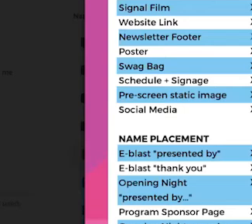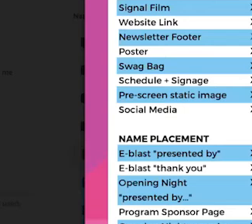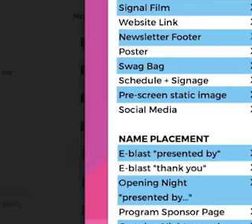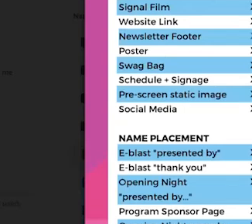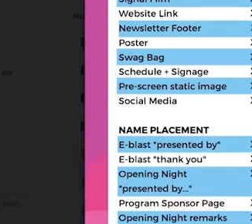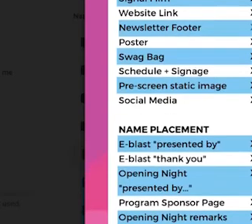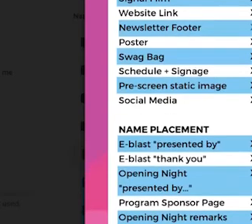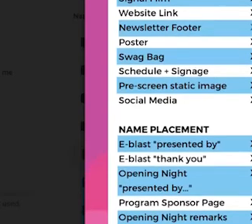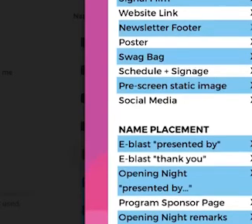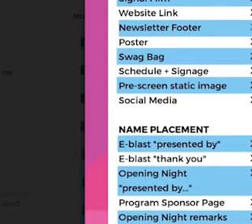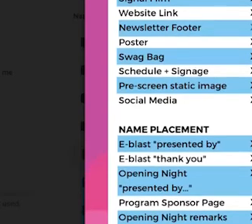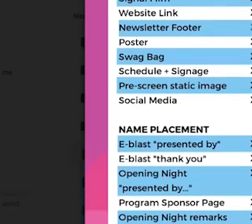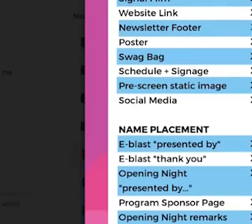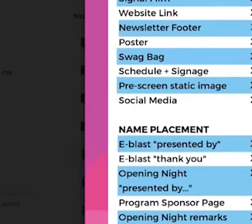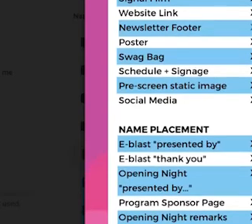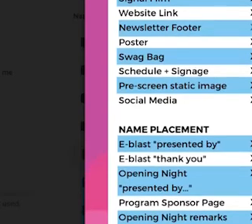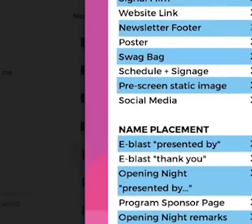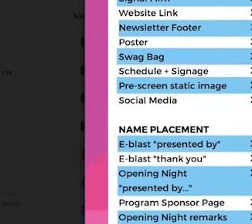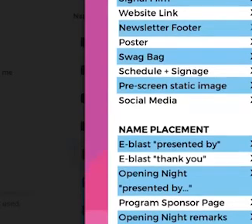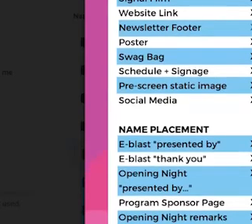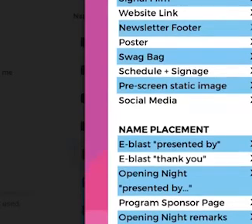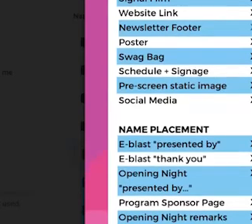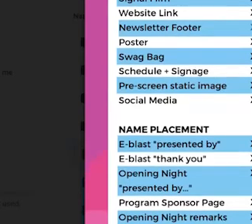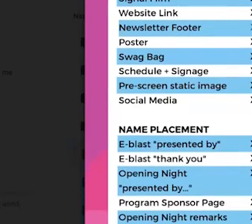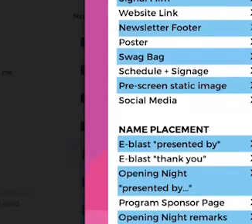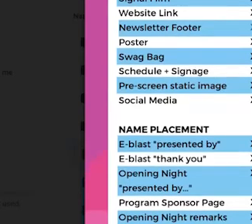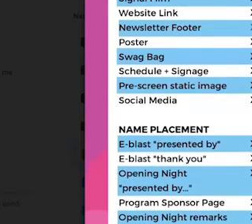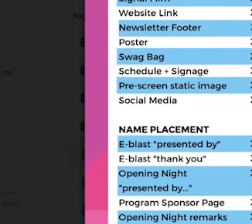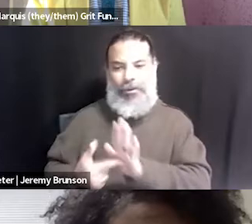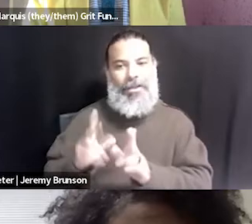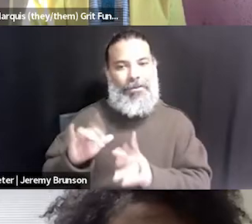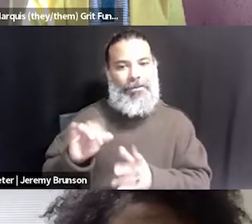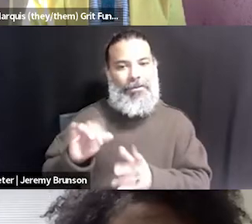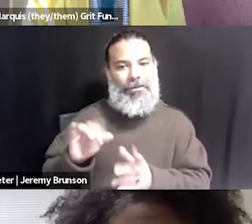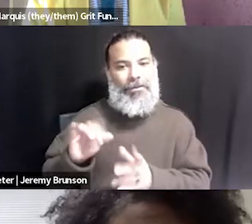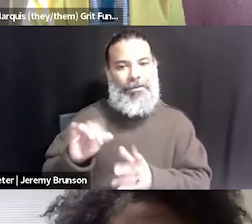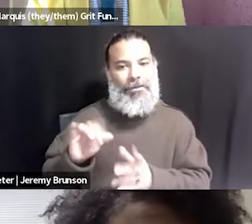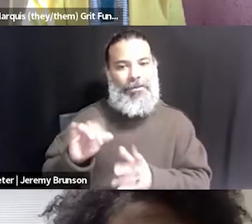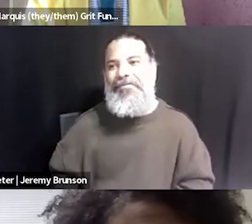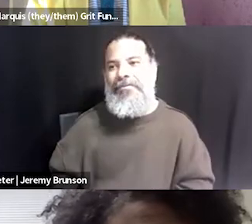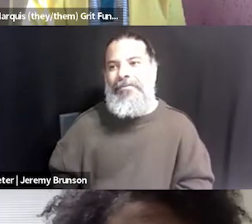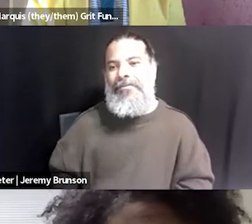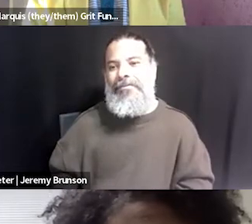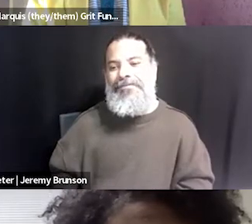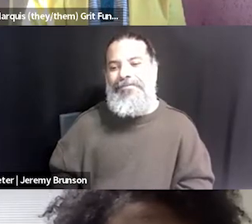So it is nice to just show that to people.